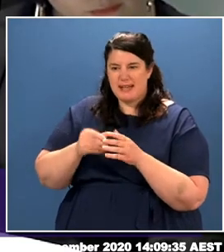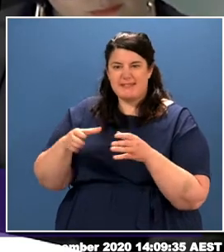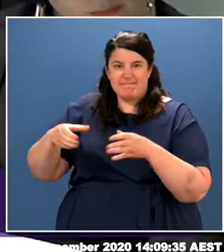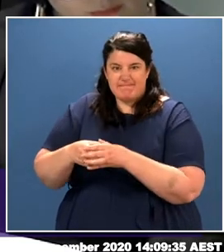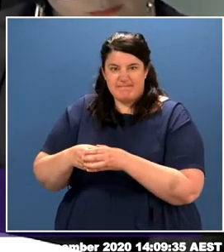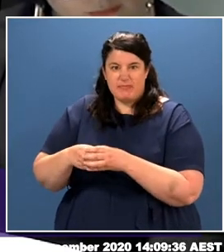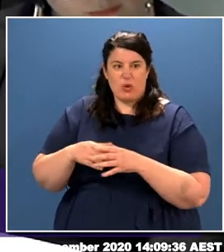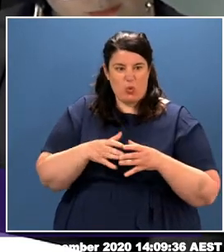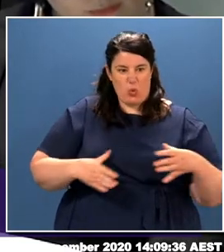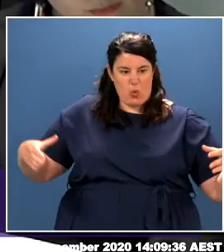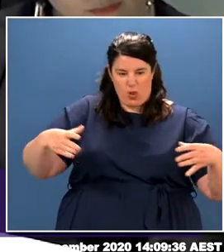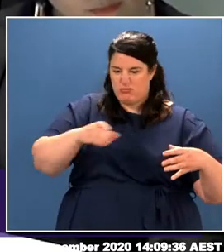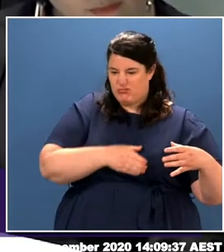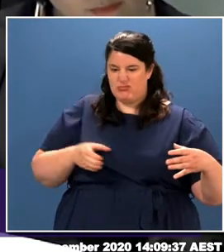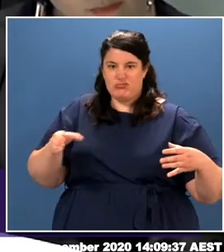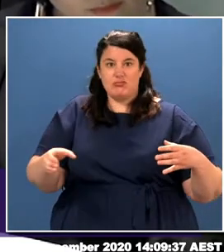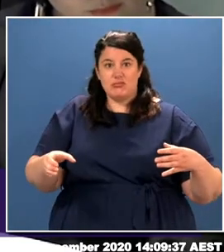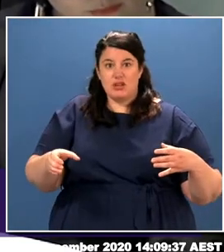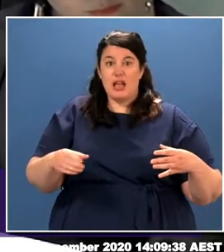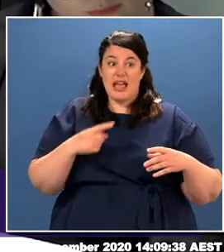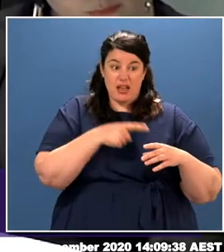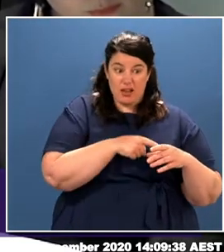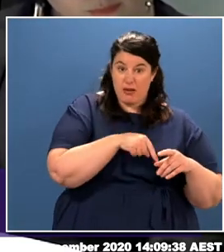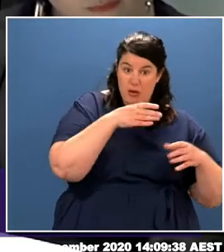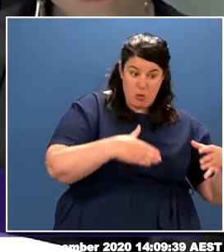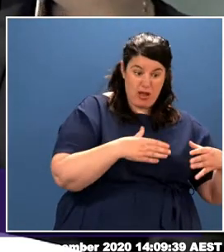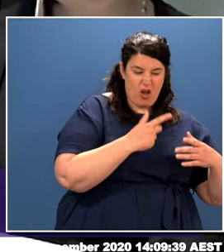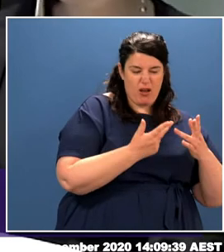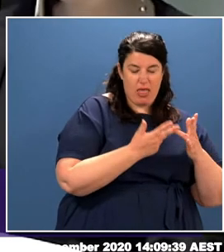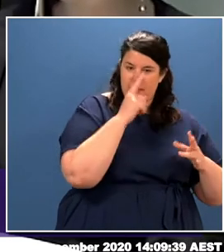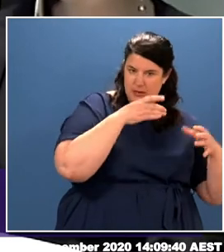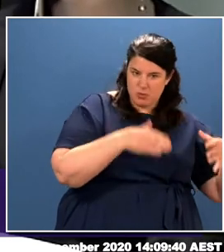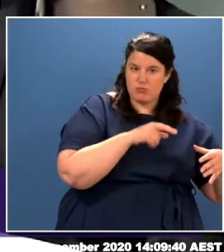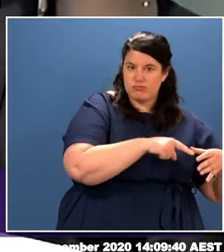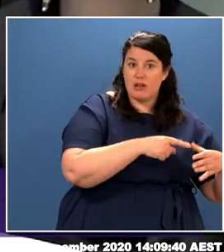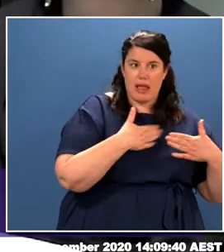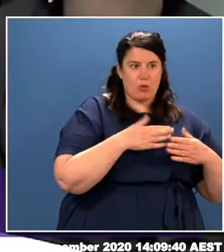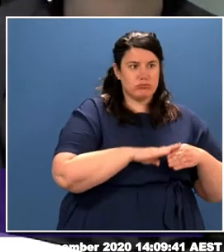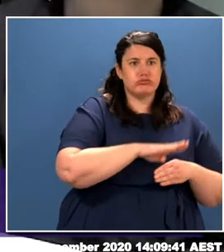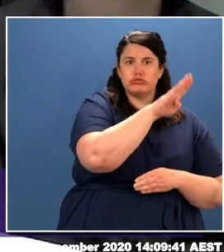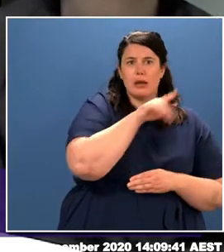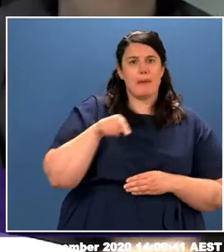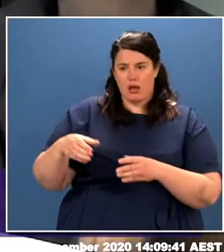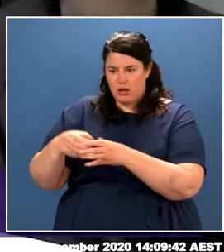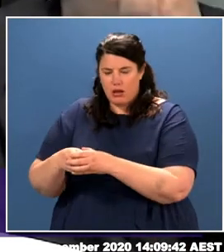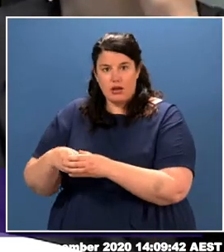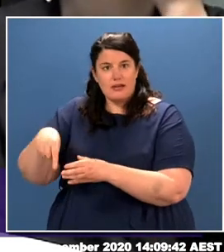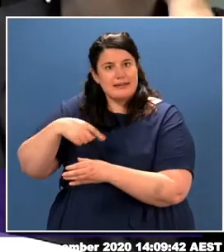between those individuals and the dominant culture can be onerous, and the stress that derives from that process can be quite significant.